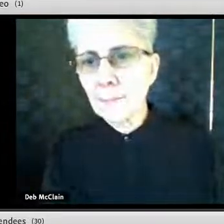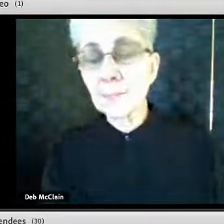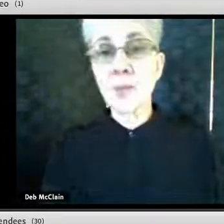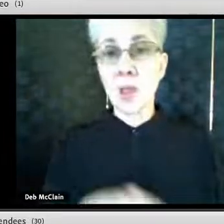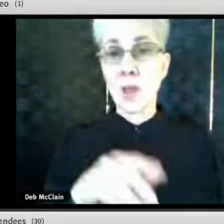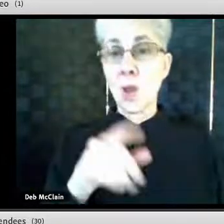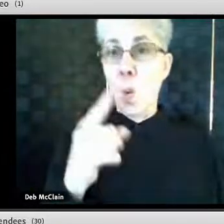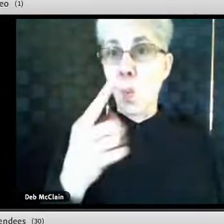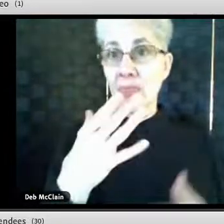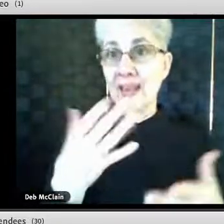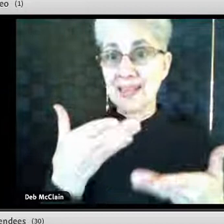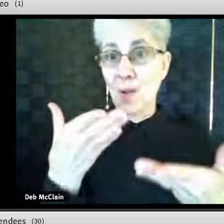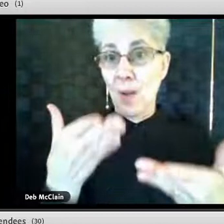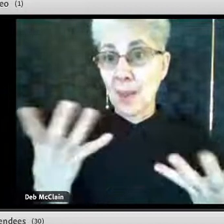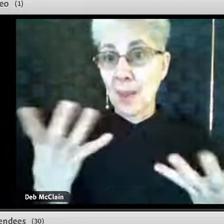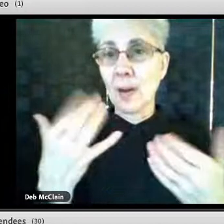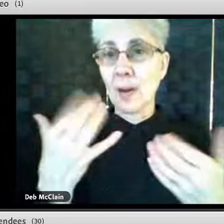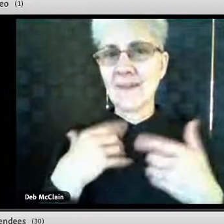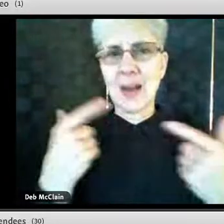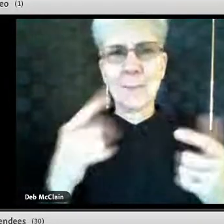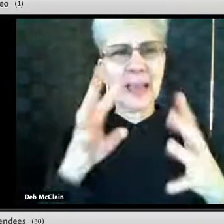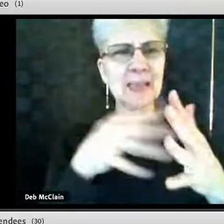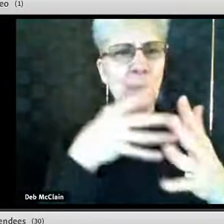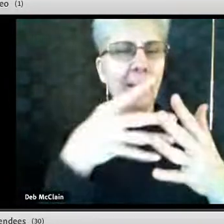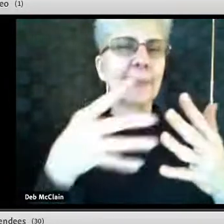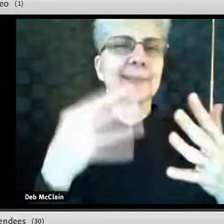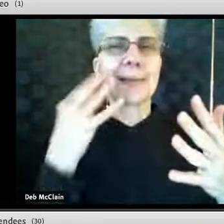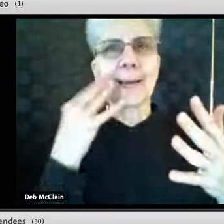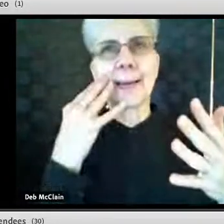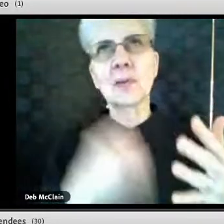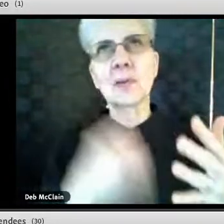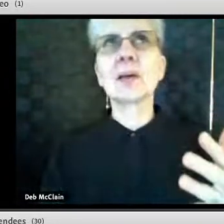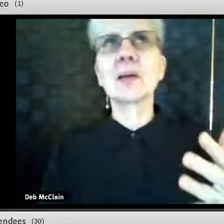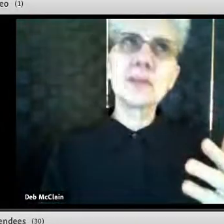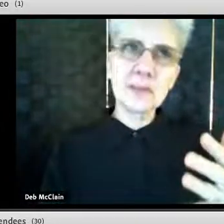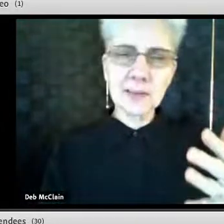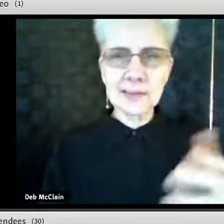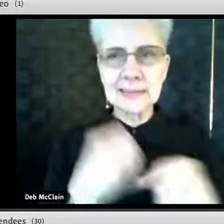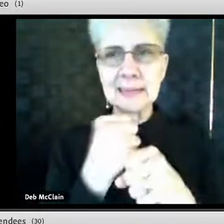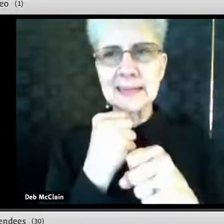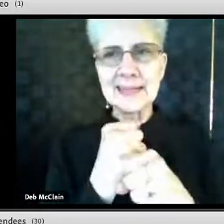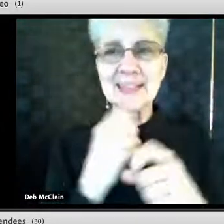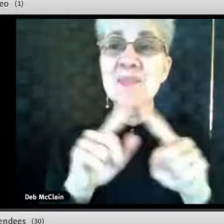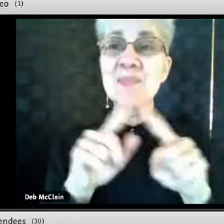One of the things I would recommend is having a big spreadsheet. I know that, you know, you're like, "Statistics,"